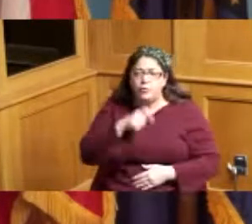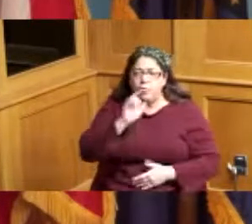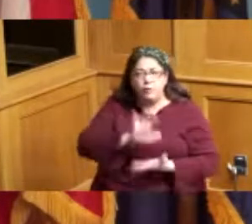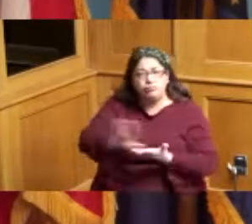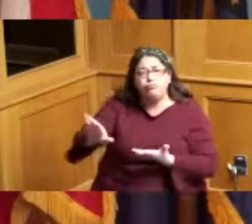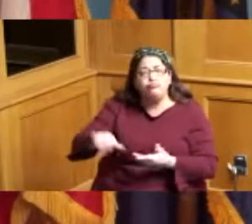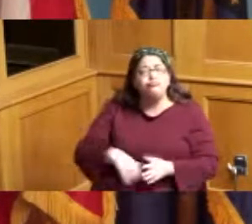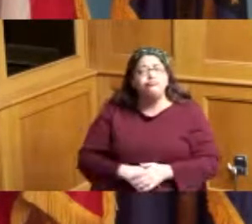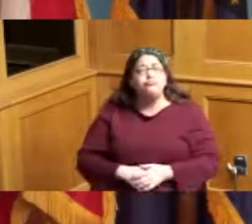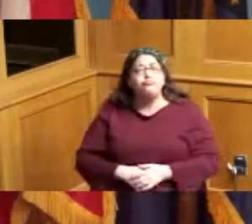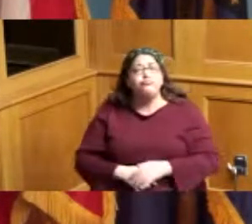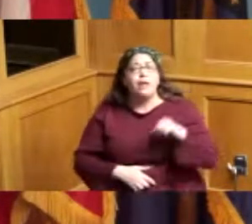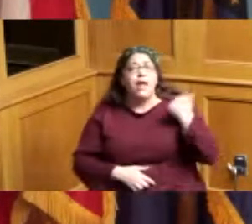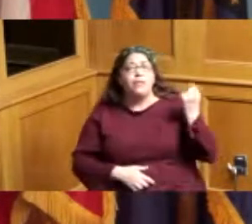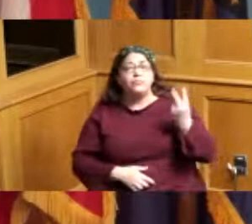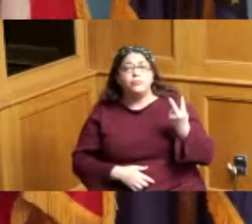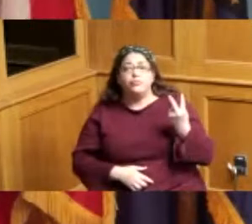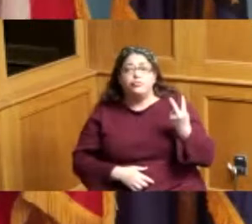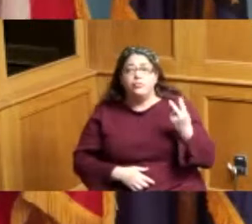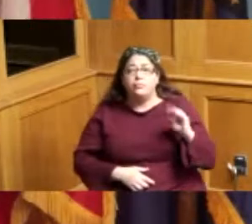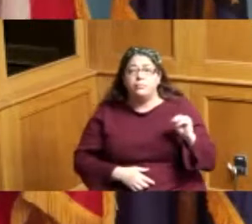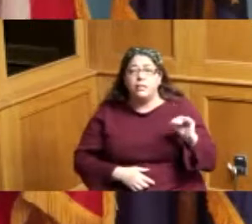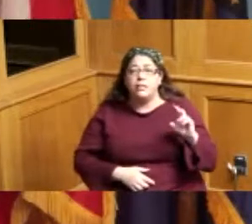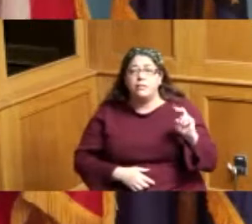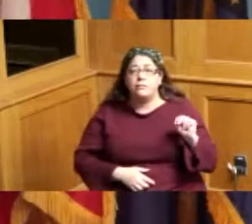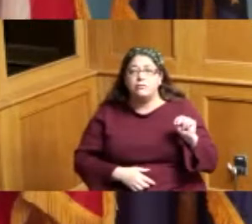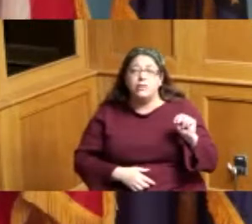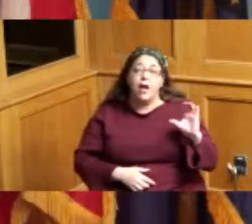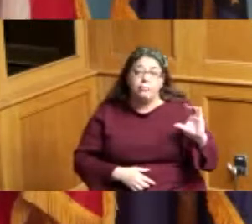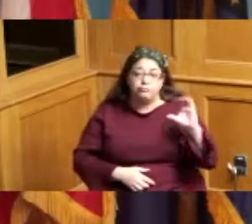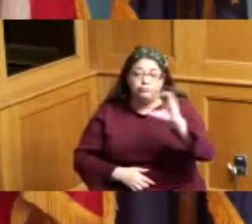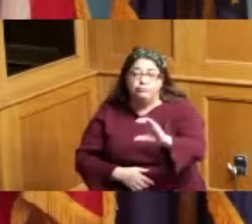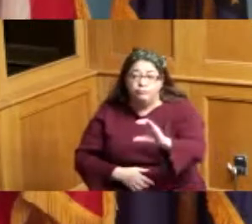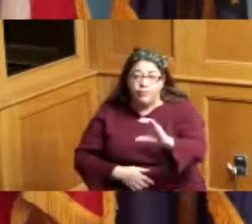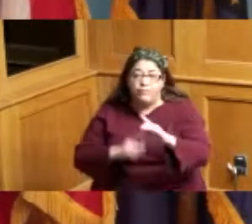we got another two million sitting that might go to them there's no need to advertise people